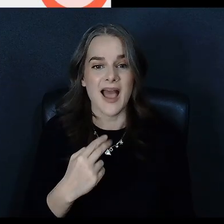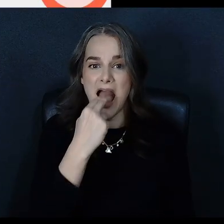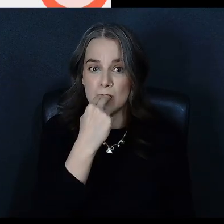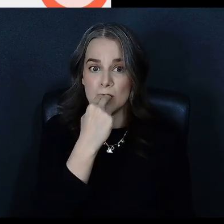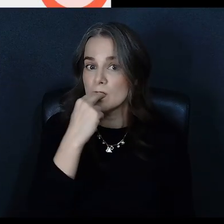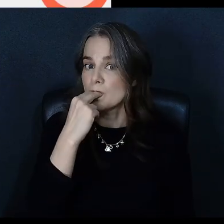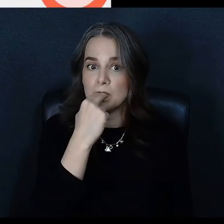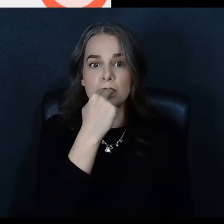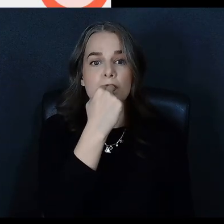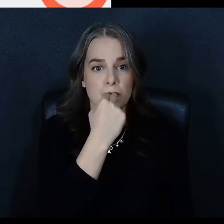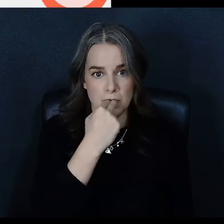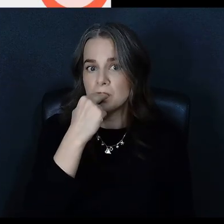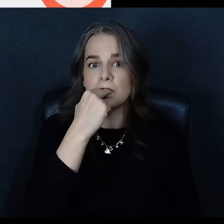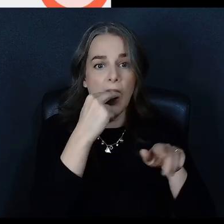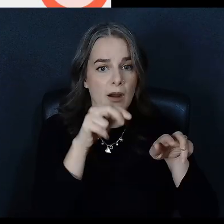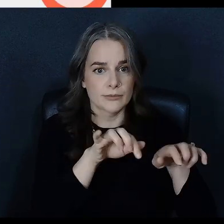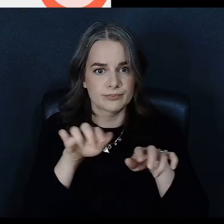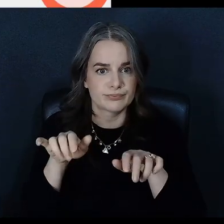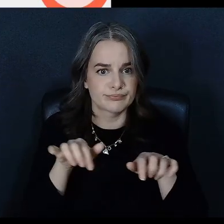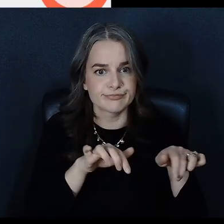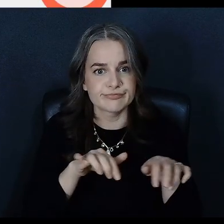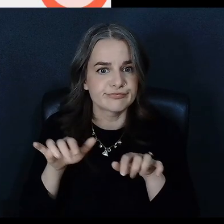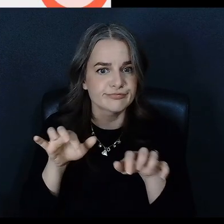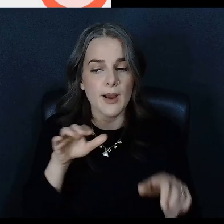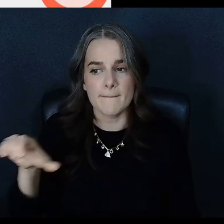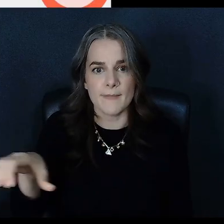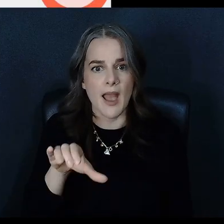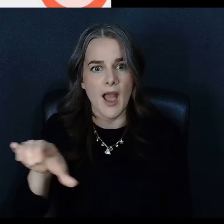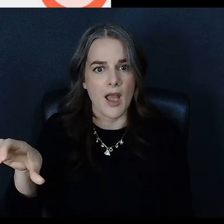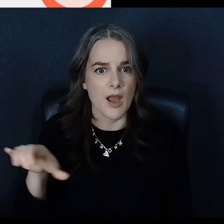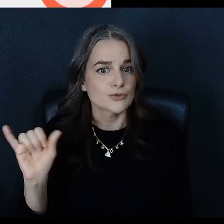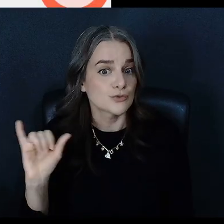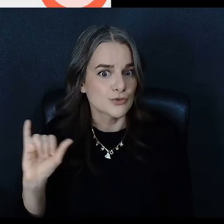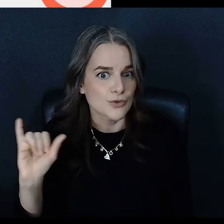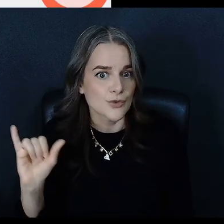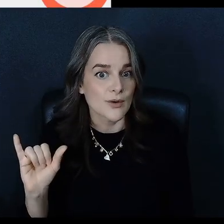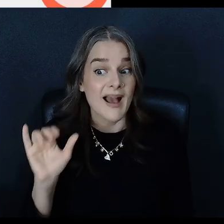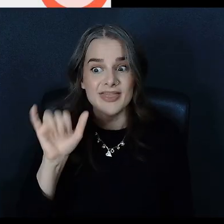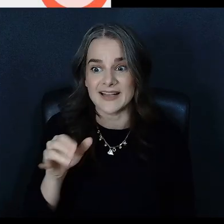Maybe that's a solution. There's simpler, low-tech solutions.